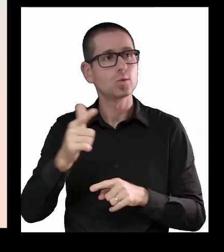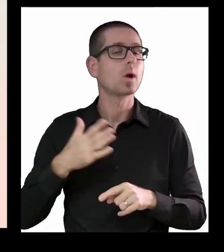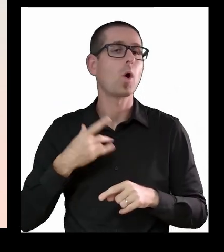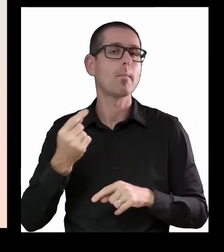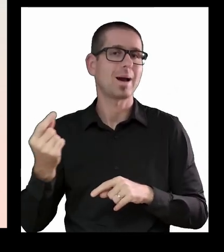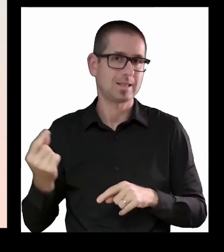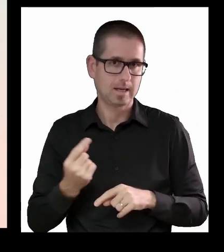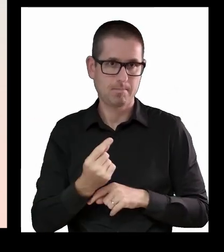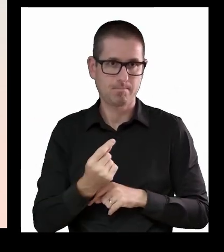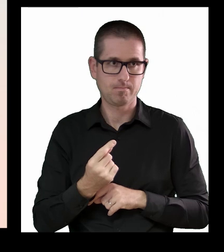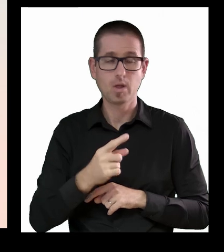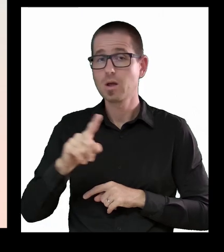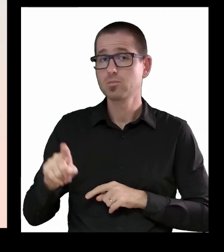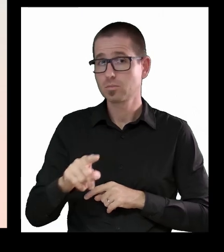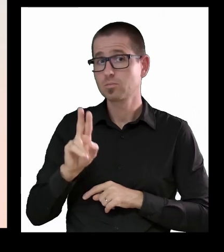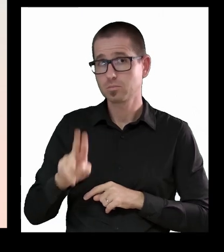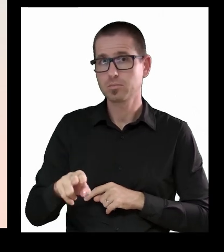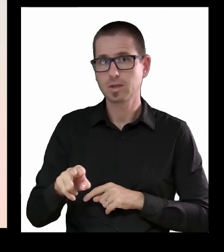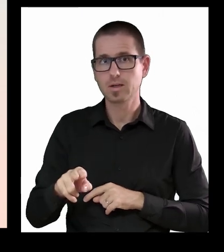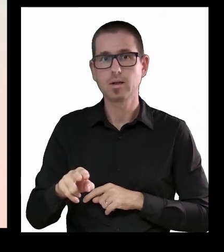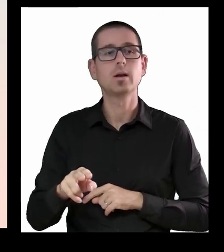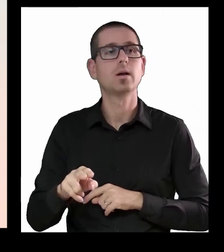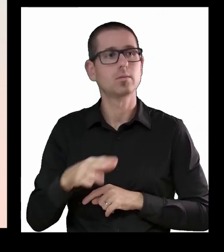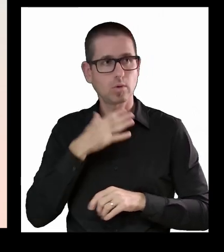as well. They help too much about collecting this information.